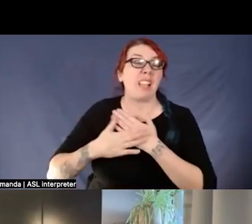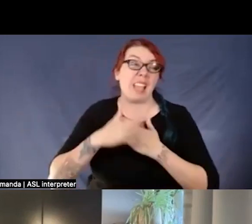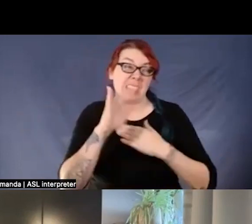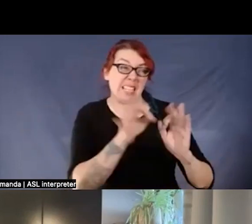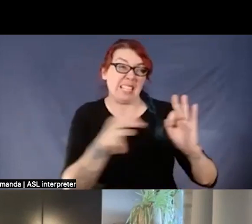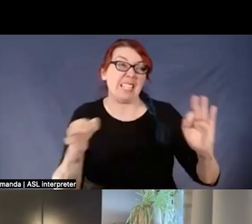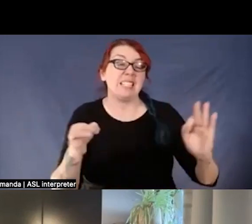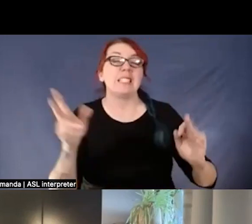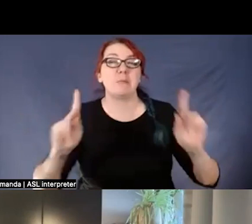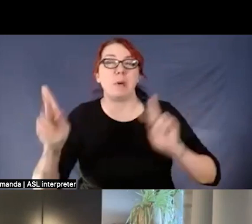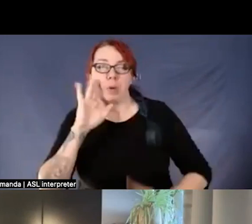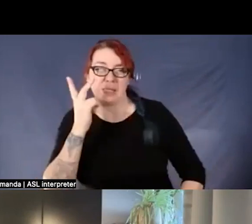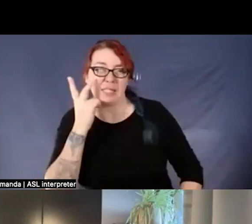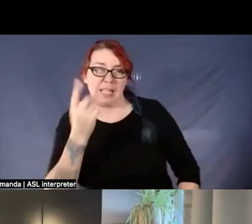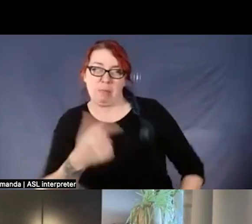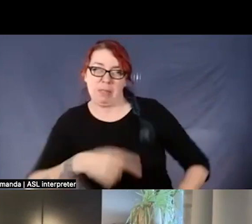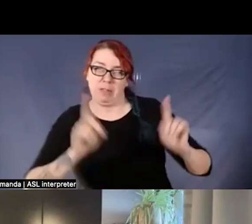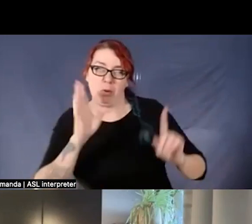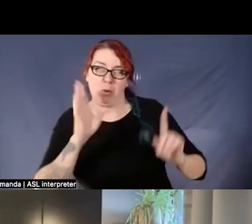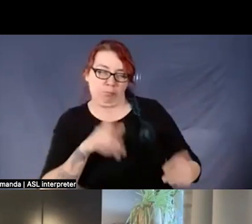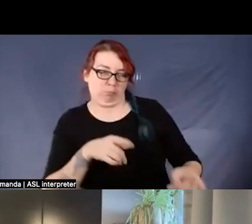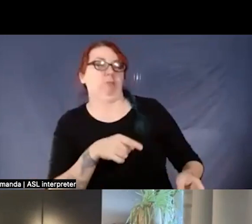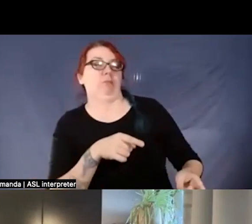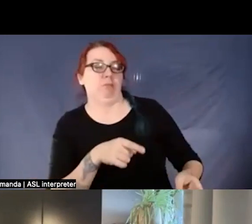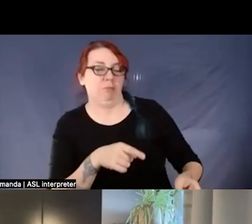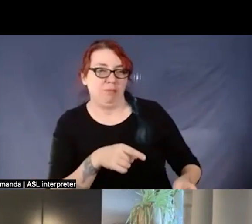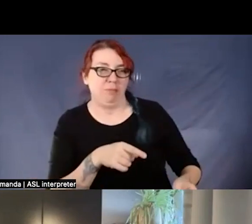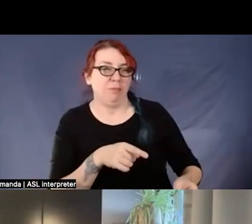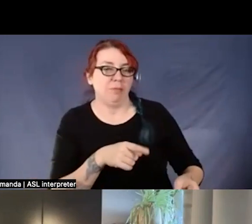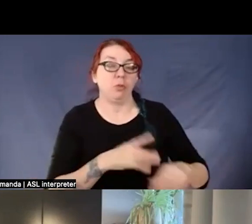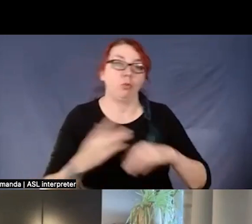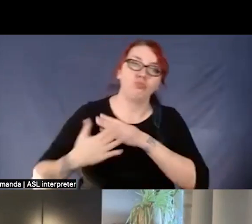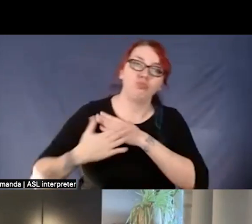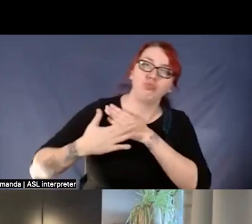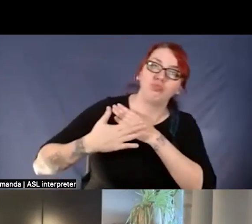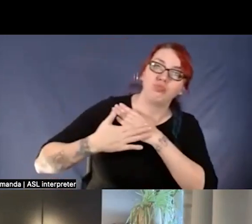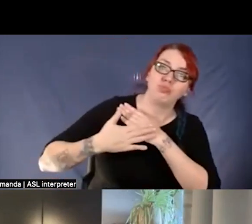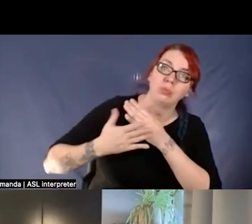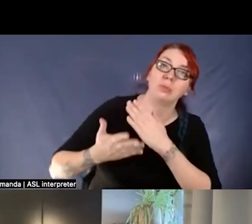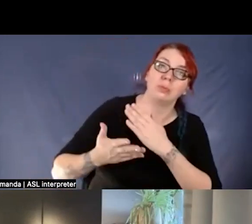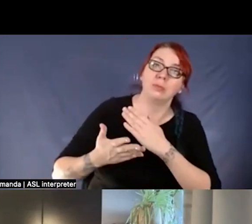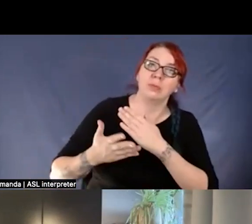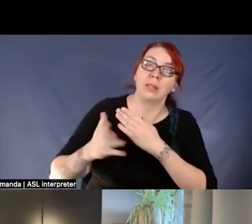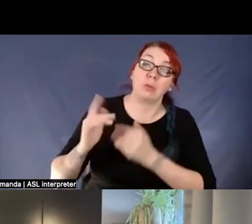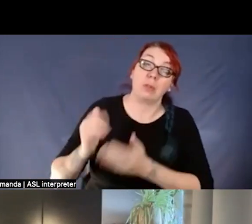the underline does not get sent. It's just a superficial thing on the email screen. And if